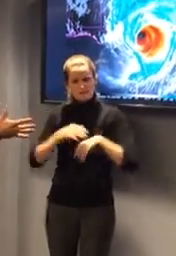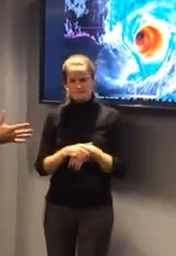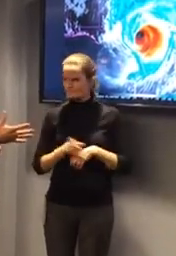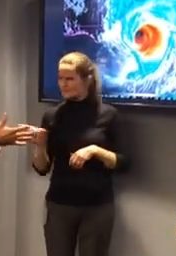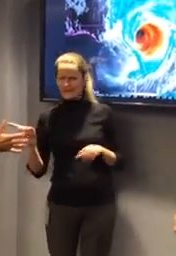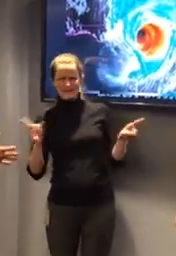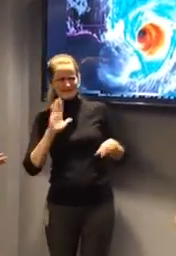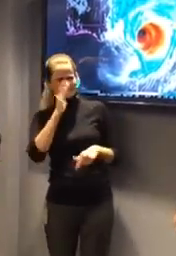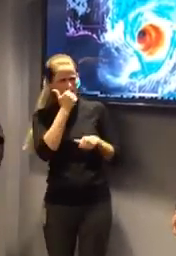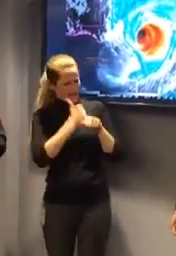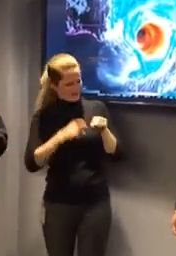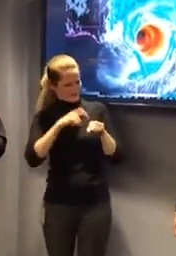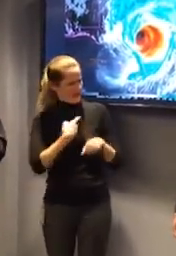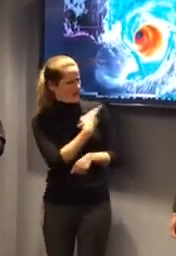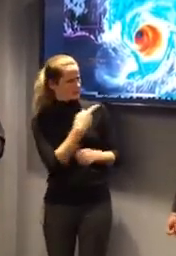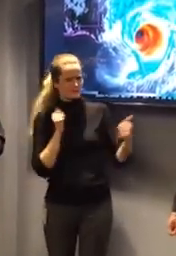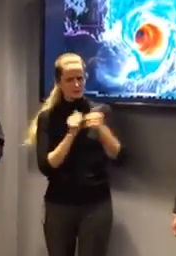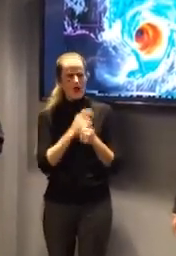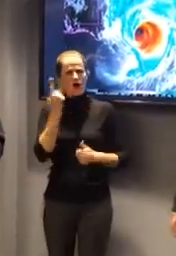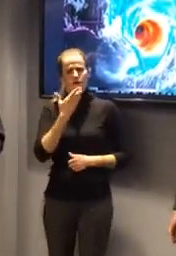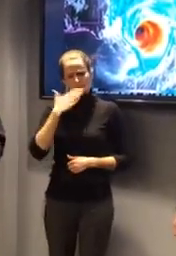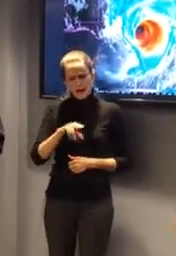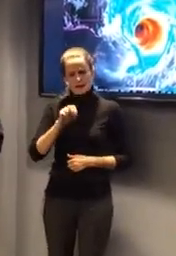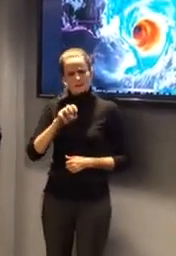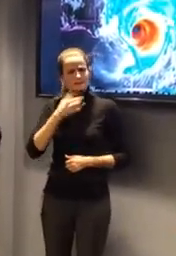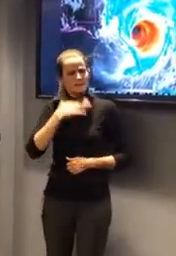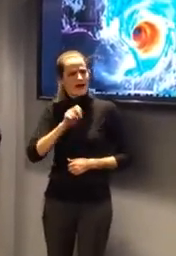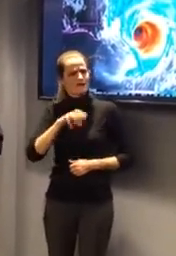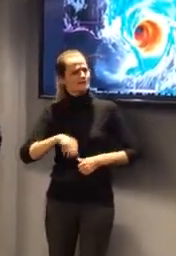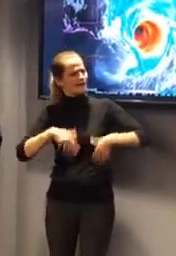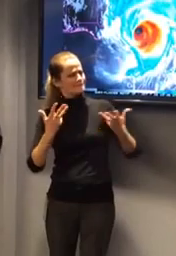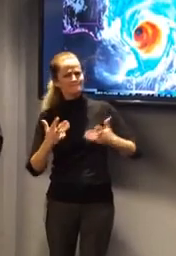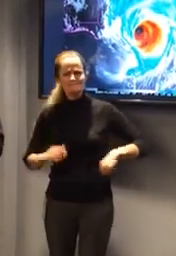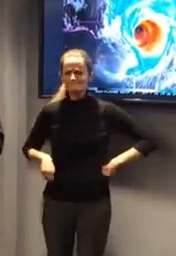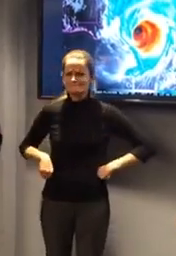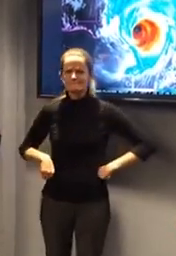So help me with this, but there are still things you can do to protect yourself, your